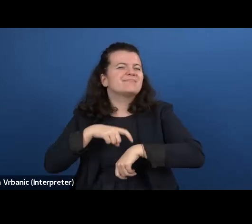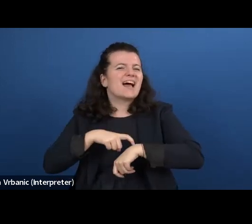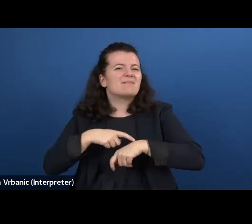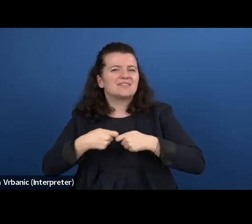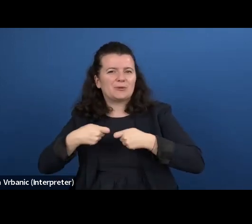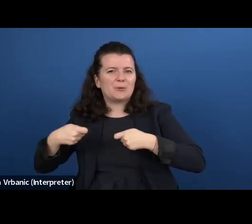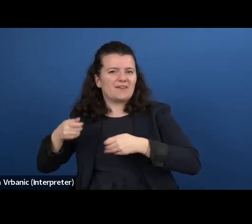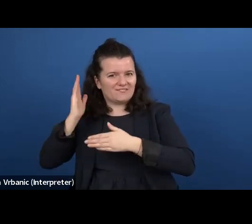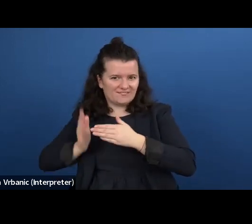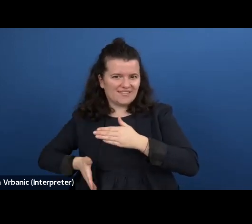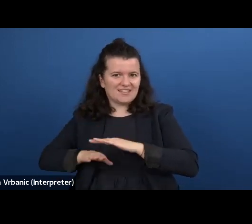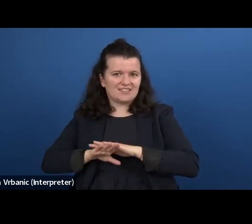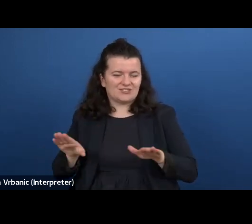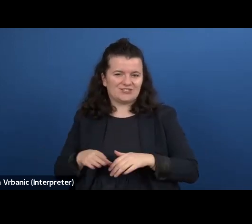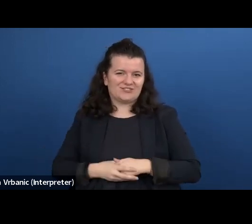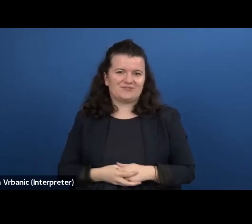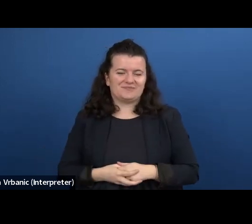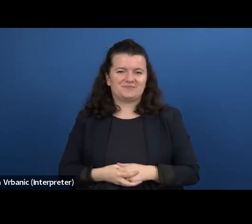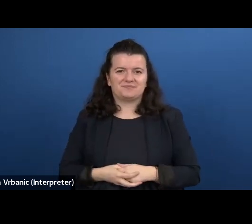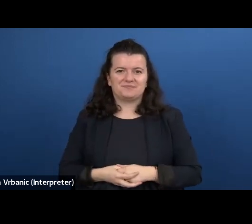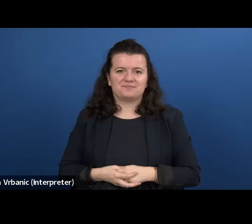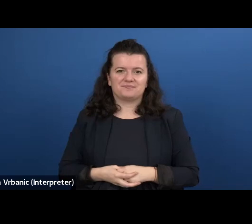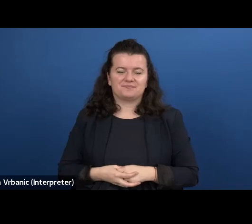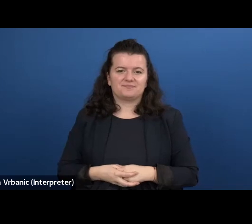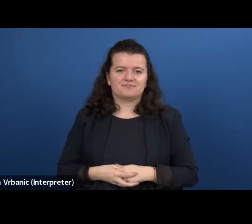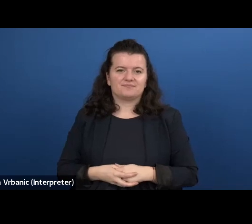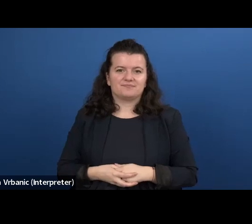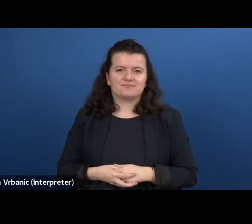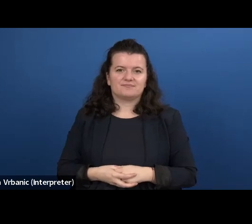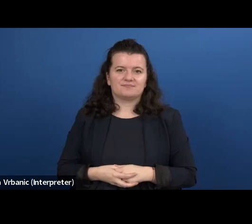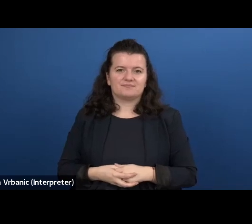You can use it as many times as you wish,